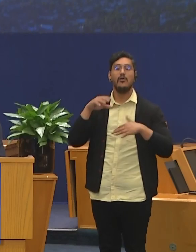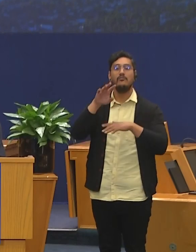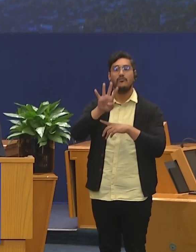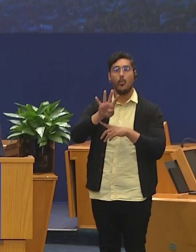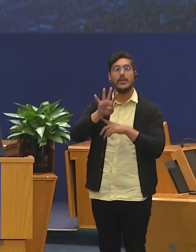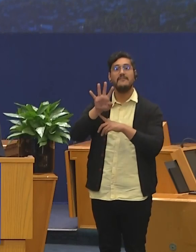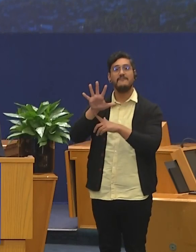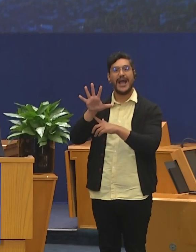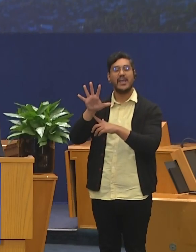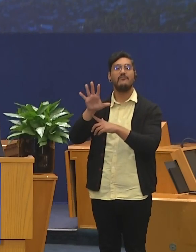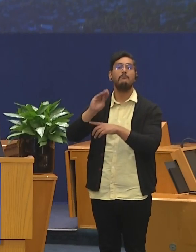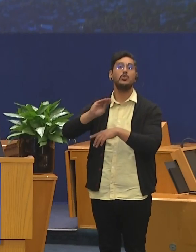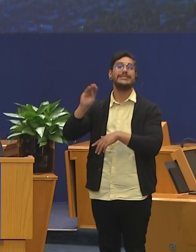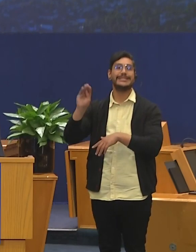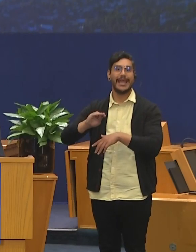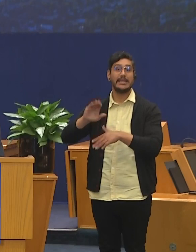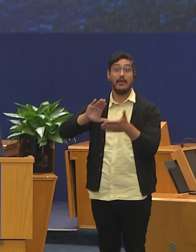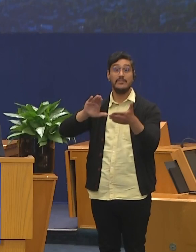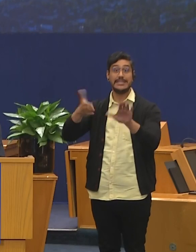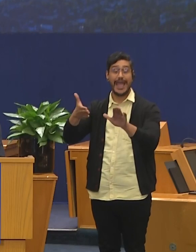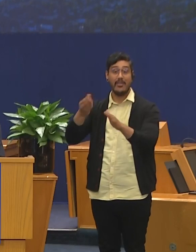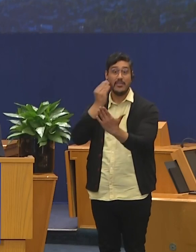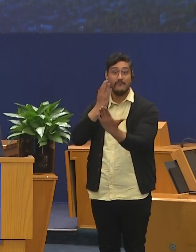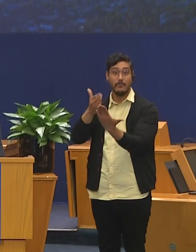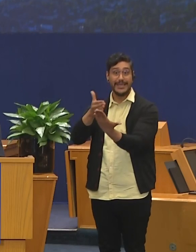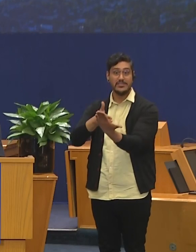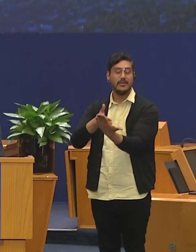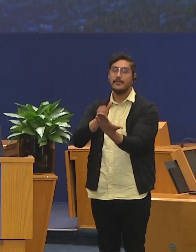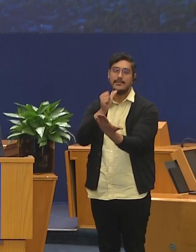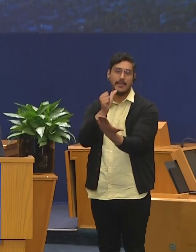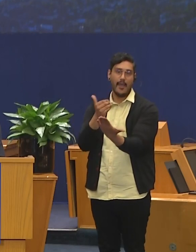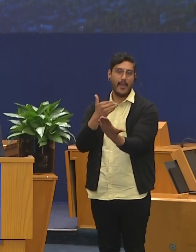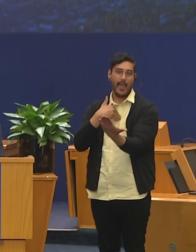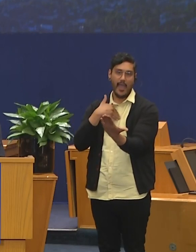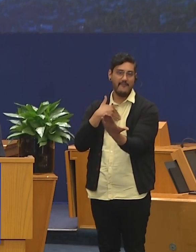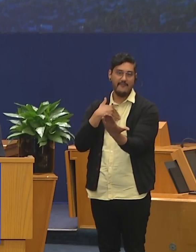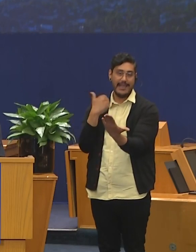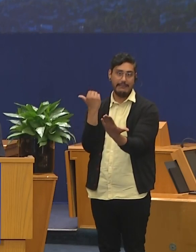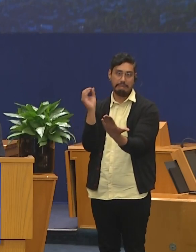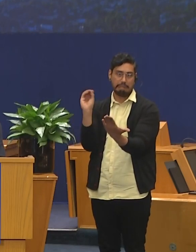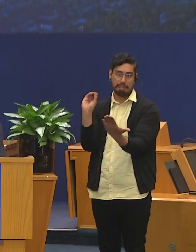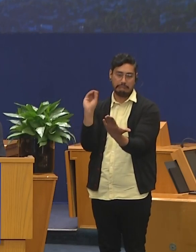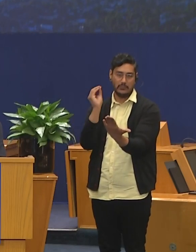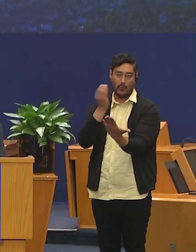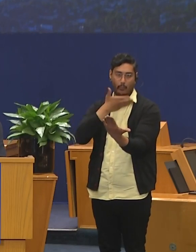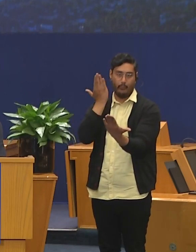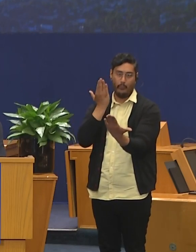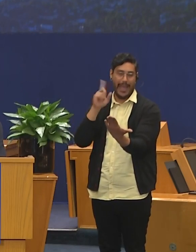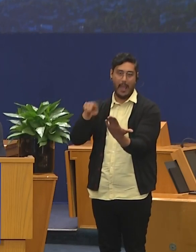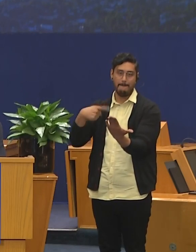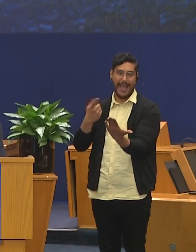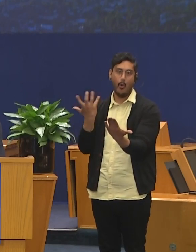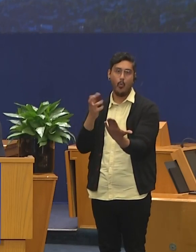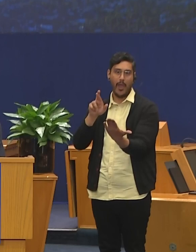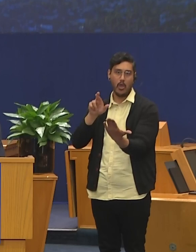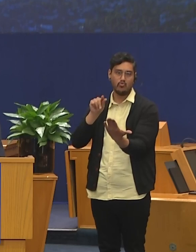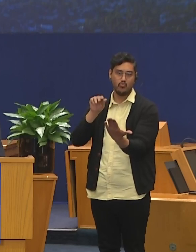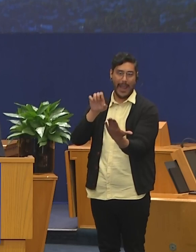AND WE HAVE 45 PERCENT OF THE DEATH RECORDS DID NOT HAVE INFORMATION ON RACE AND ETHNICITY.